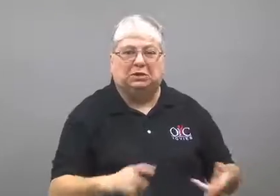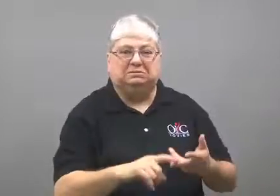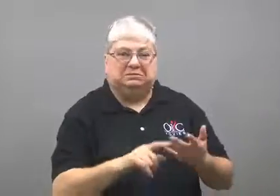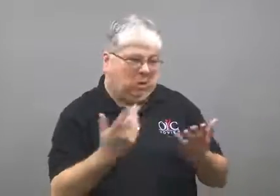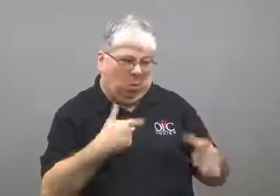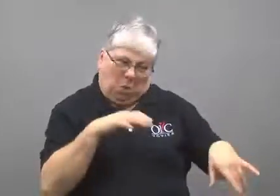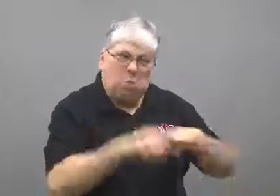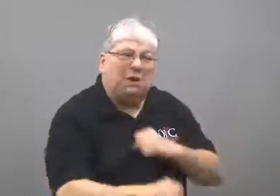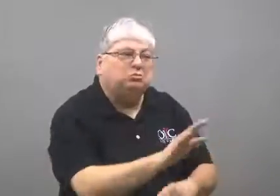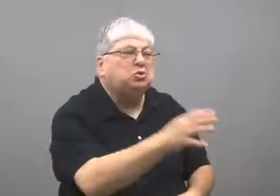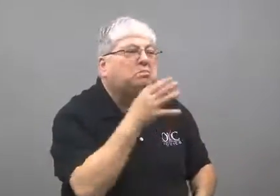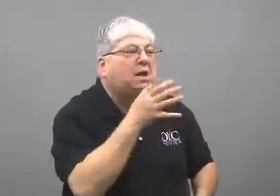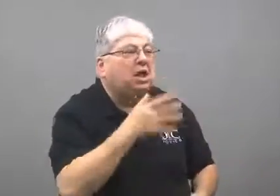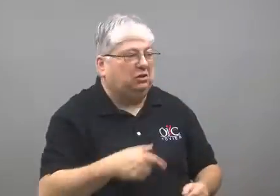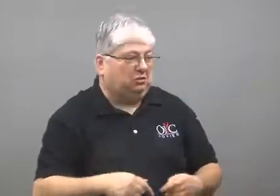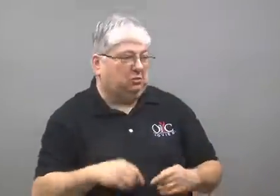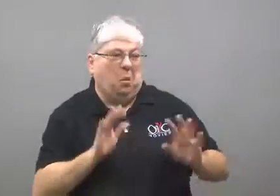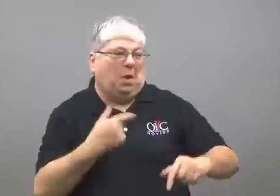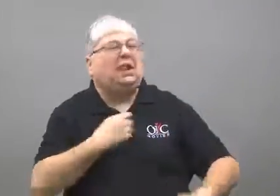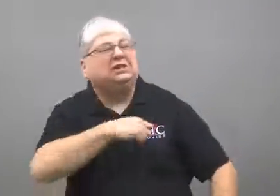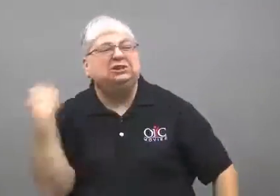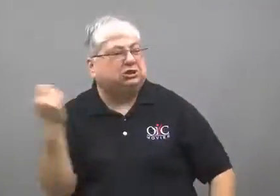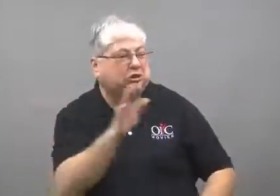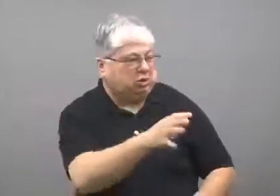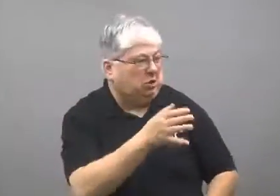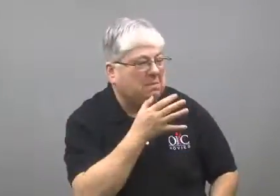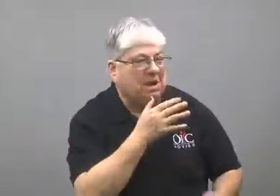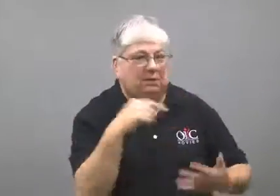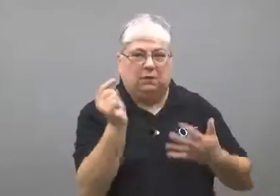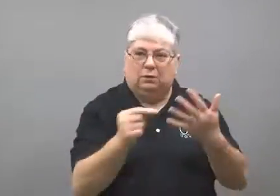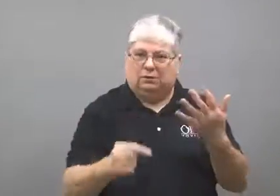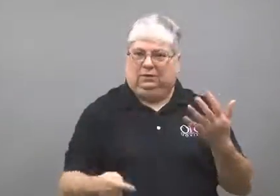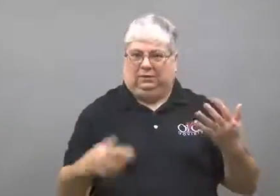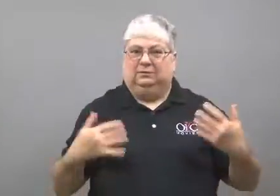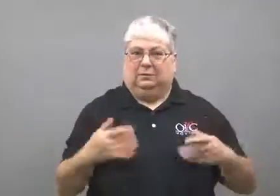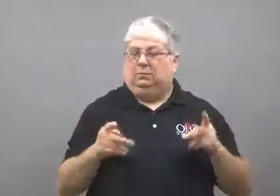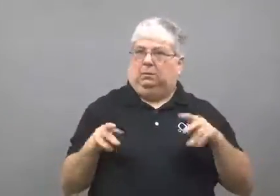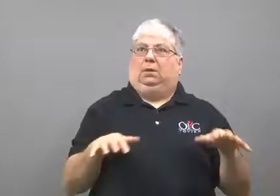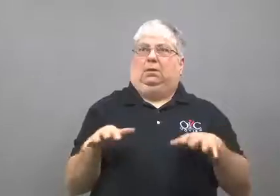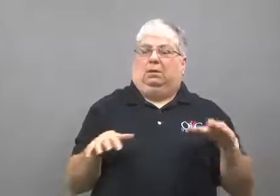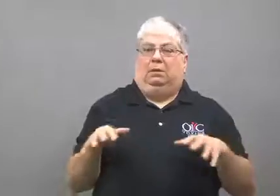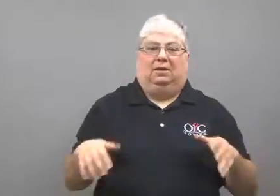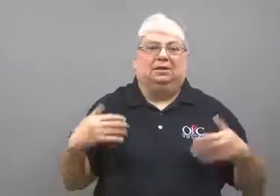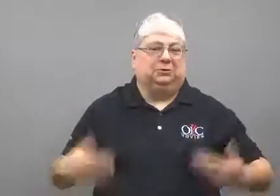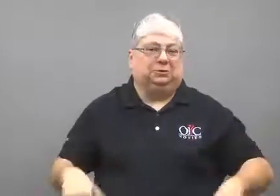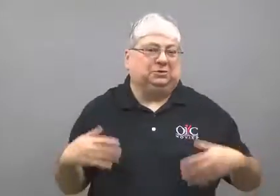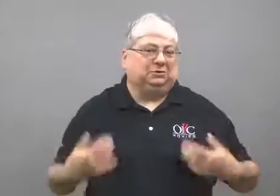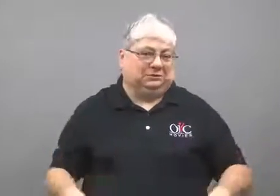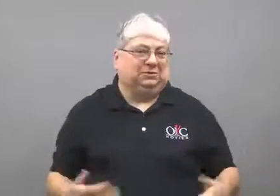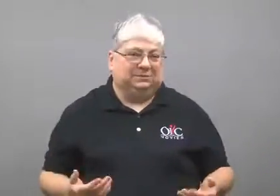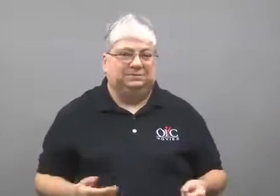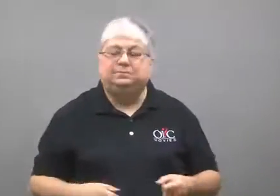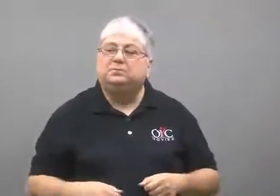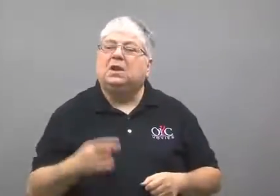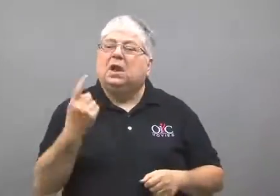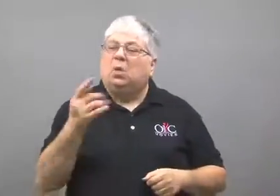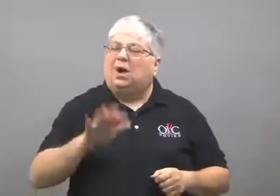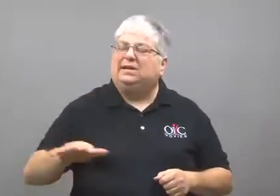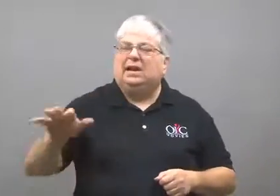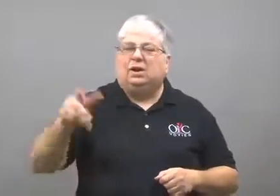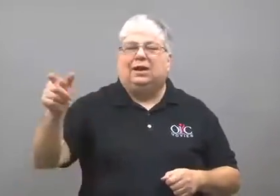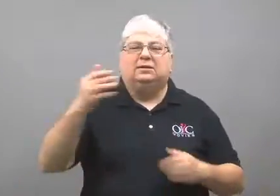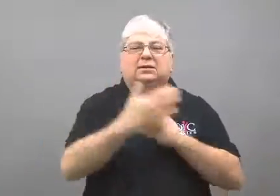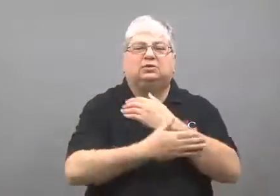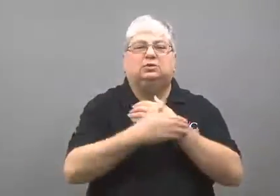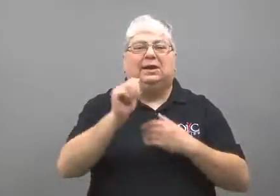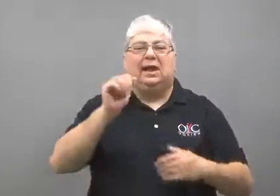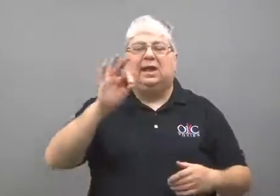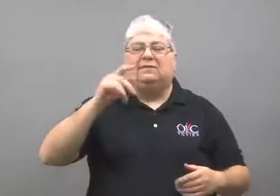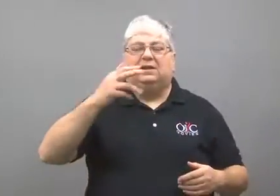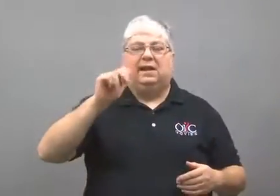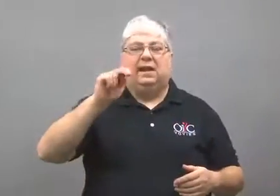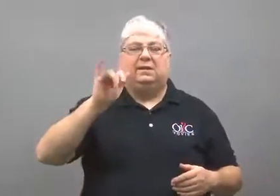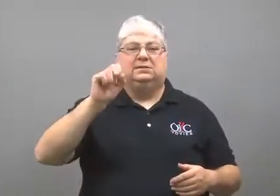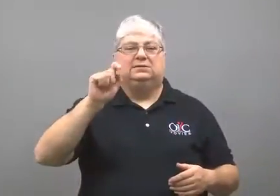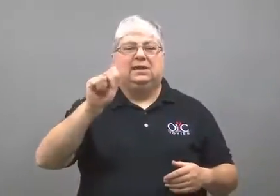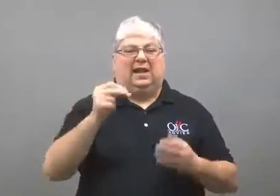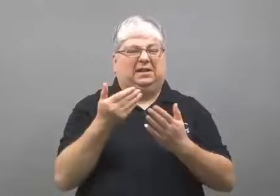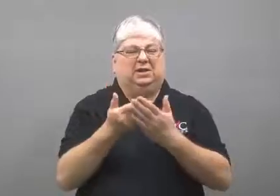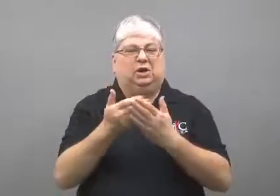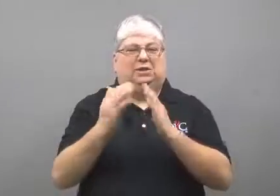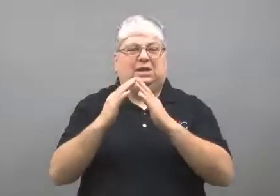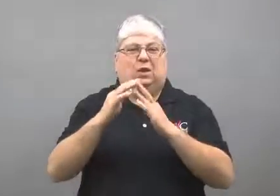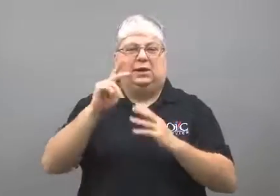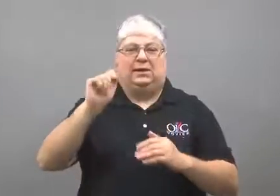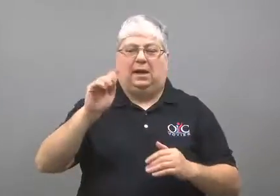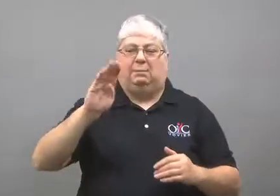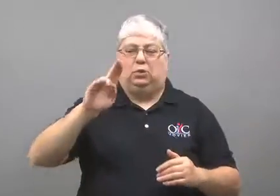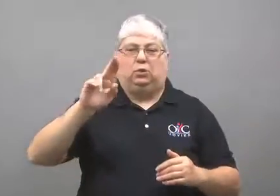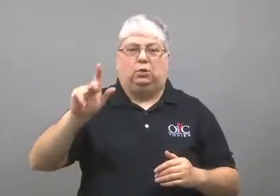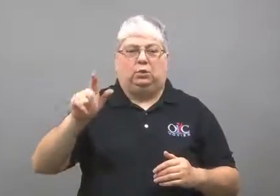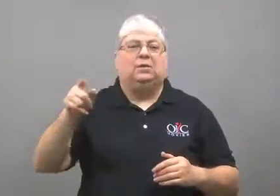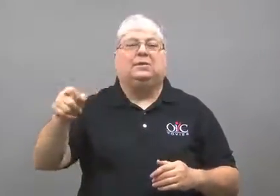or to rape their mothers or slit their mothers' throats.